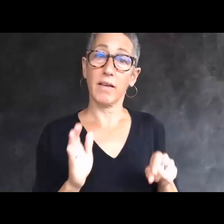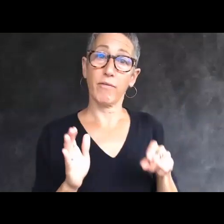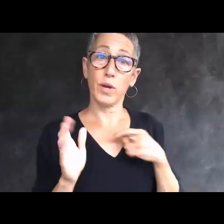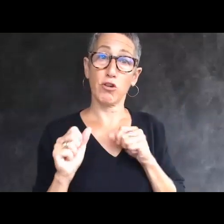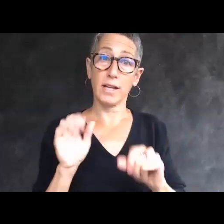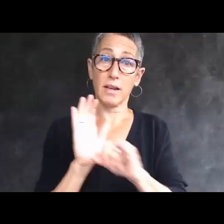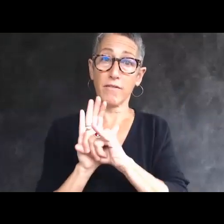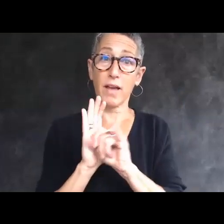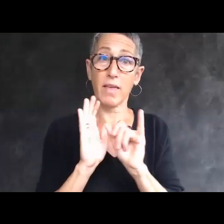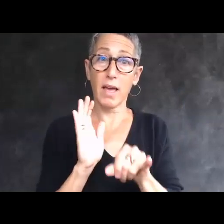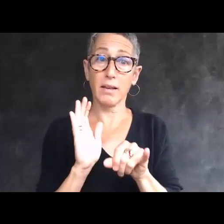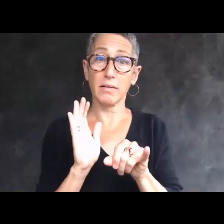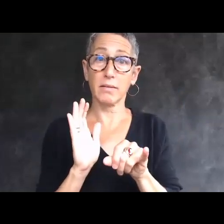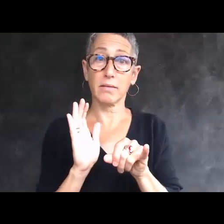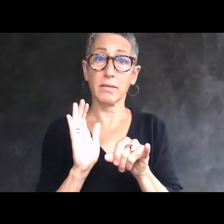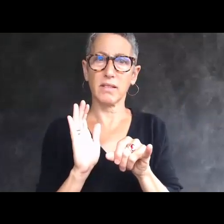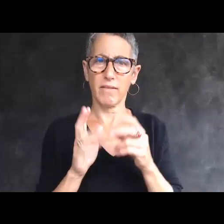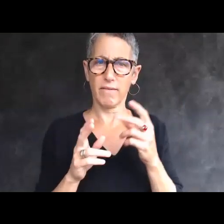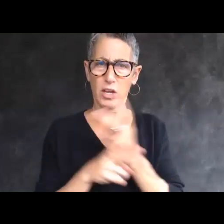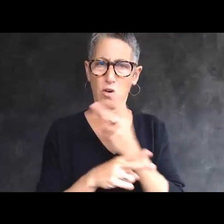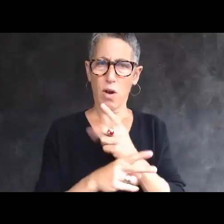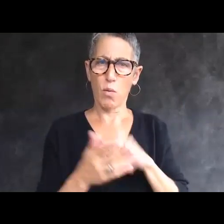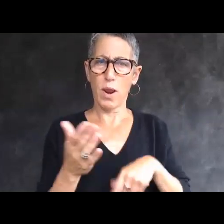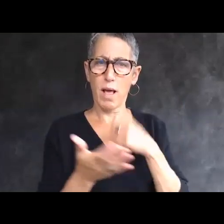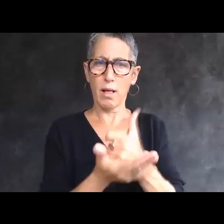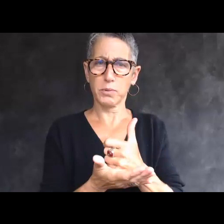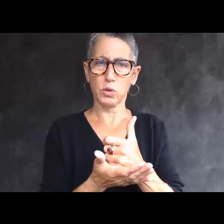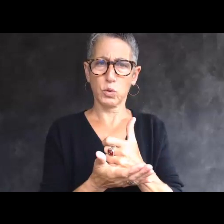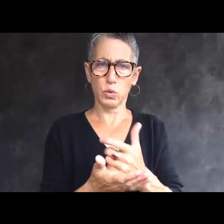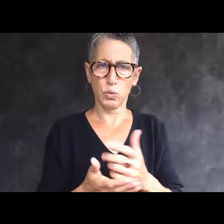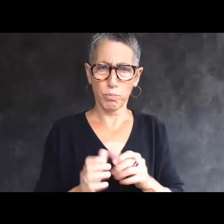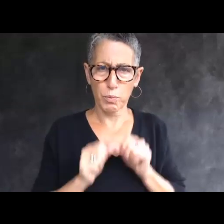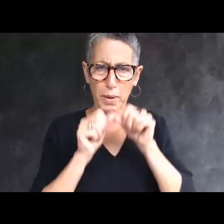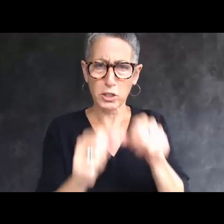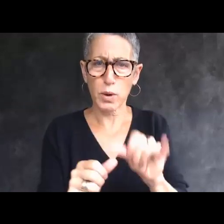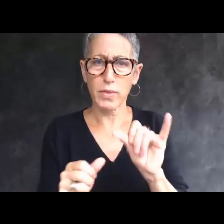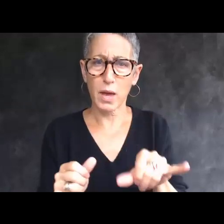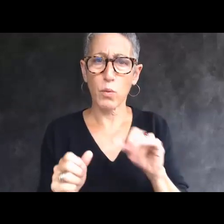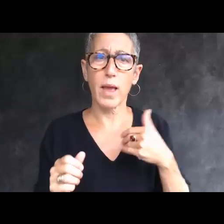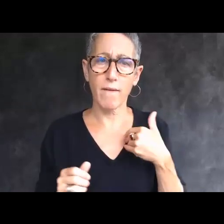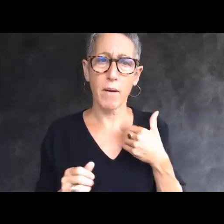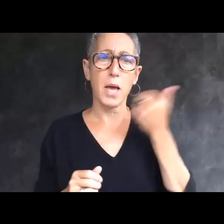of what kind of help perpetuate dysfunction and disorder, then we have a greater capacity to kind of better understand how